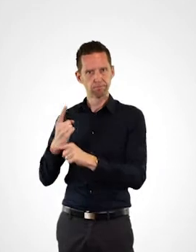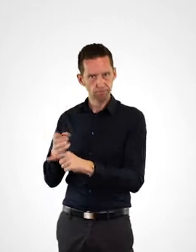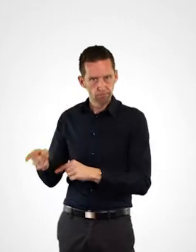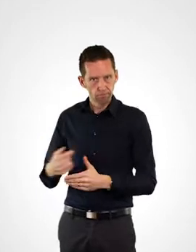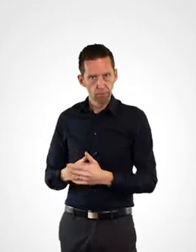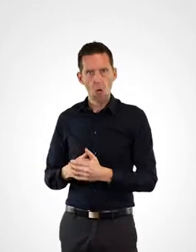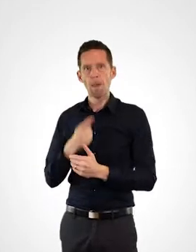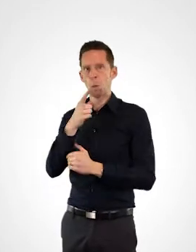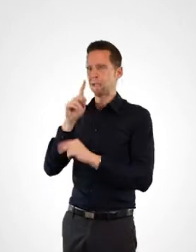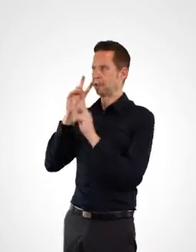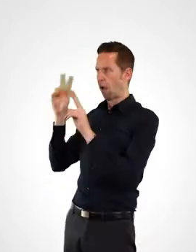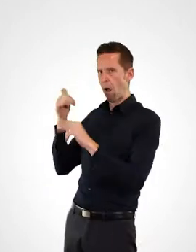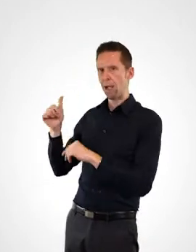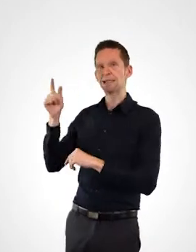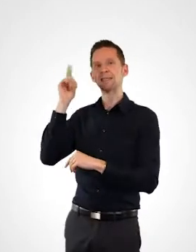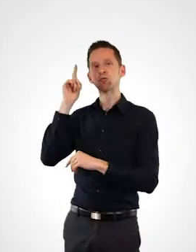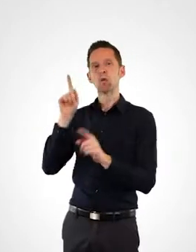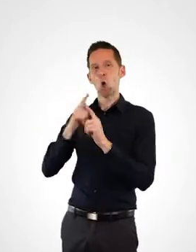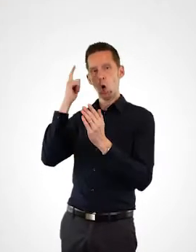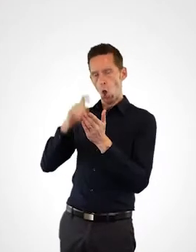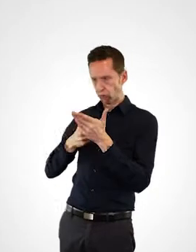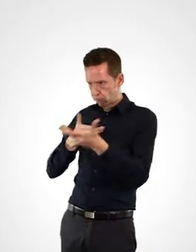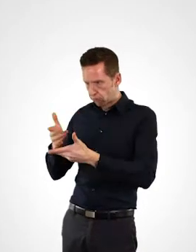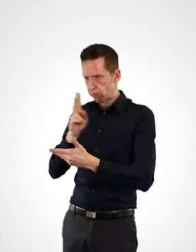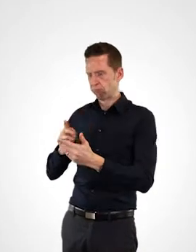and you'll see again the teacher use acknowledgments